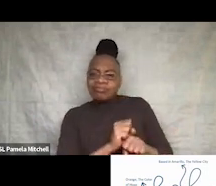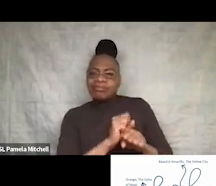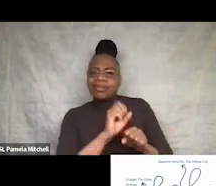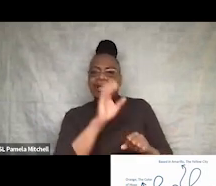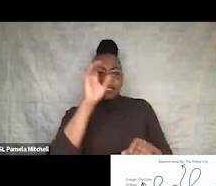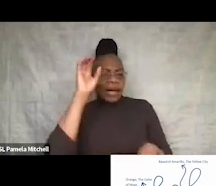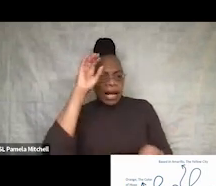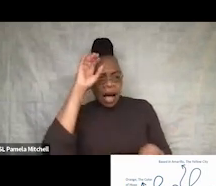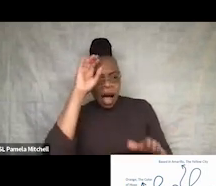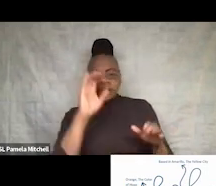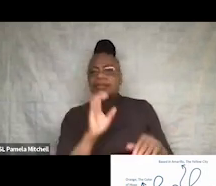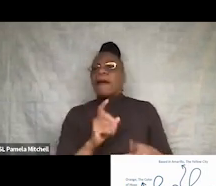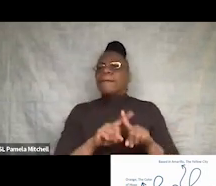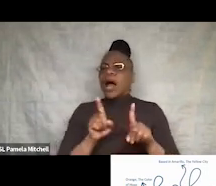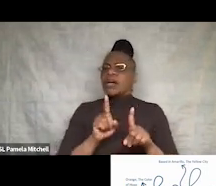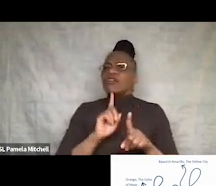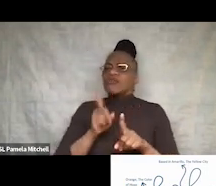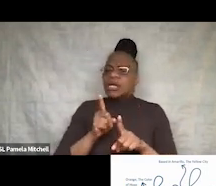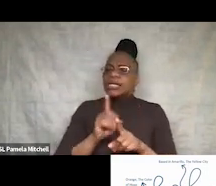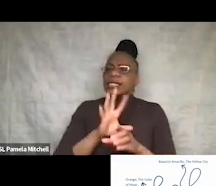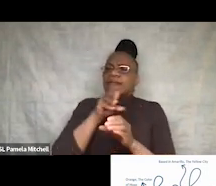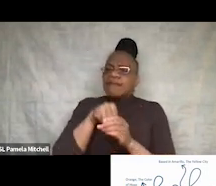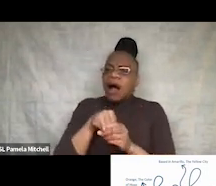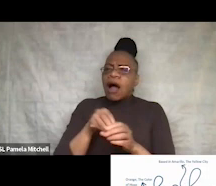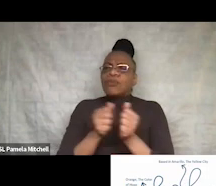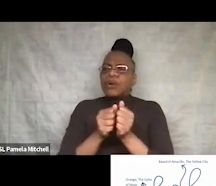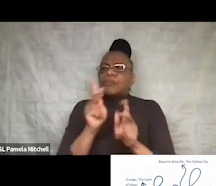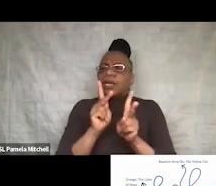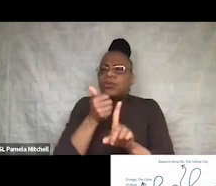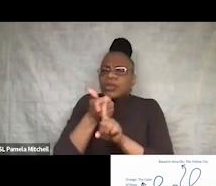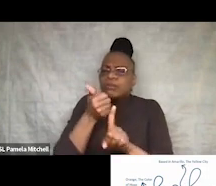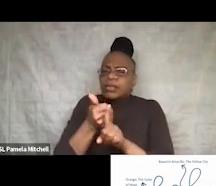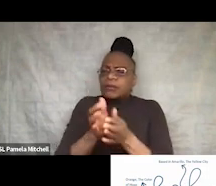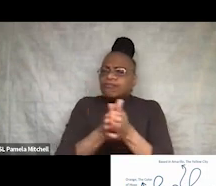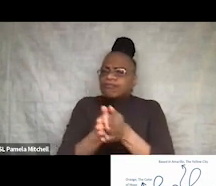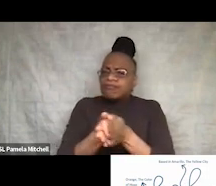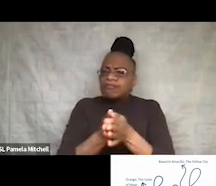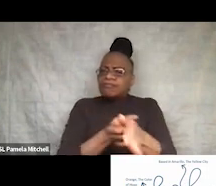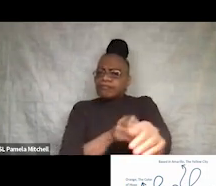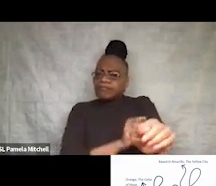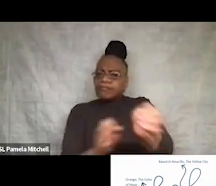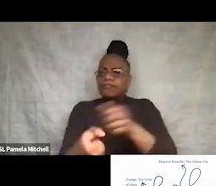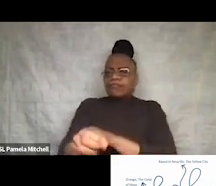to try to be creative problem solvers. That partnerships,